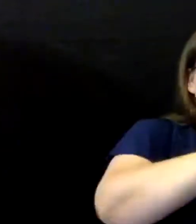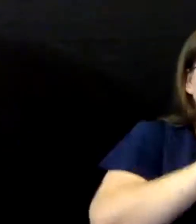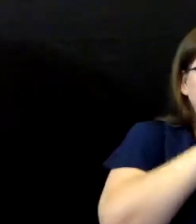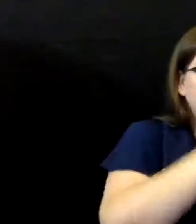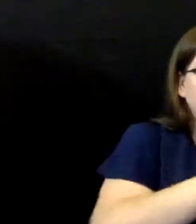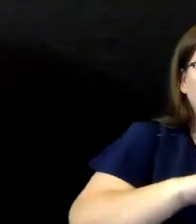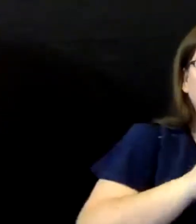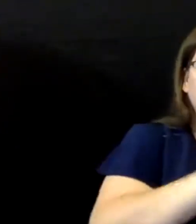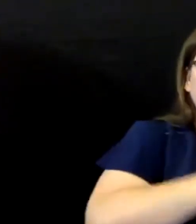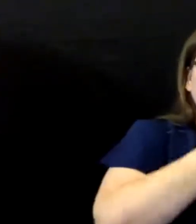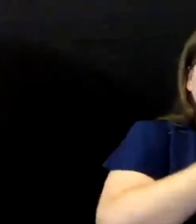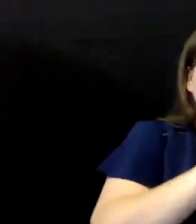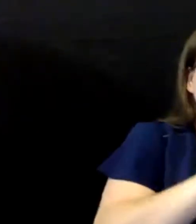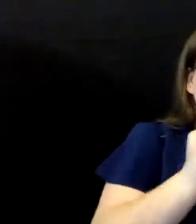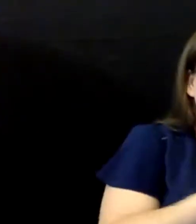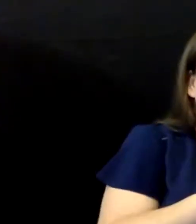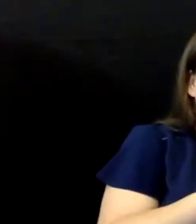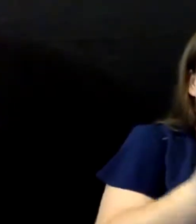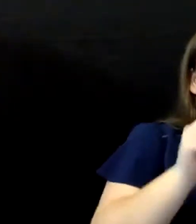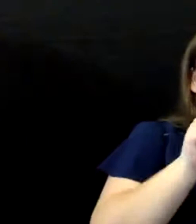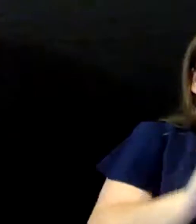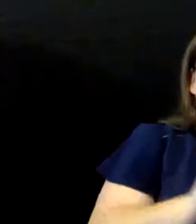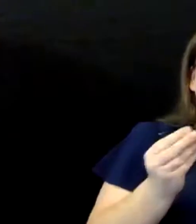organizations and states and territories across the country.